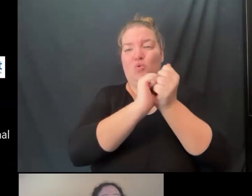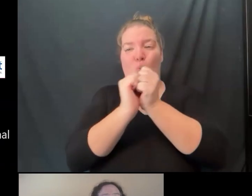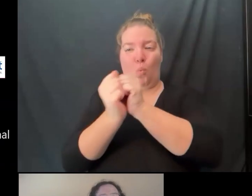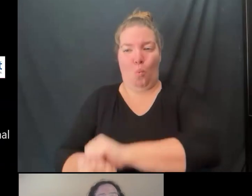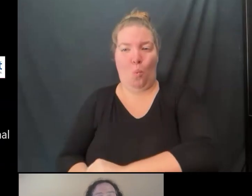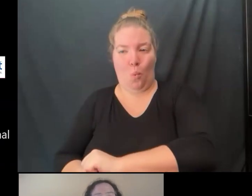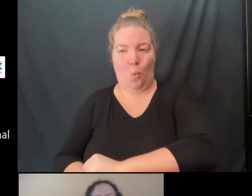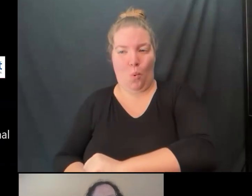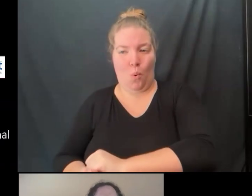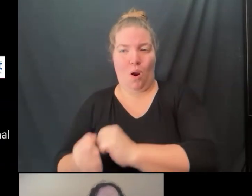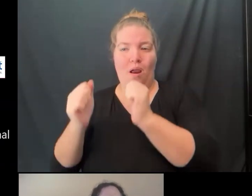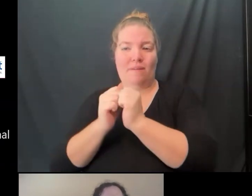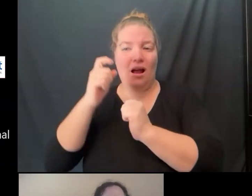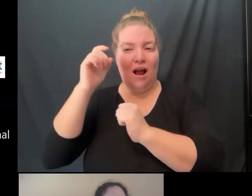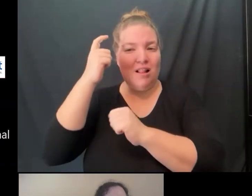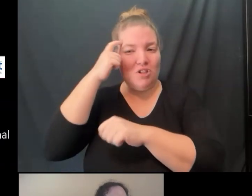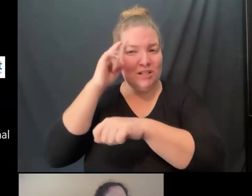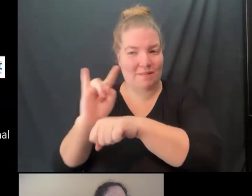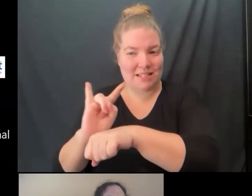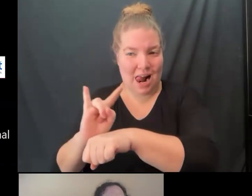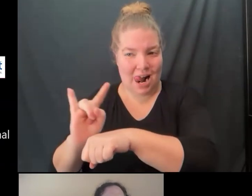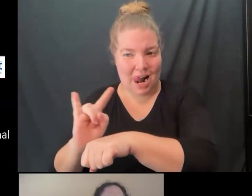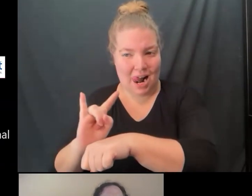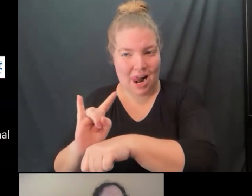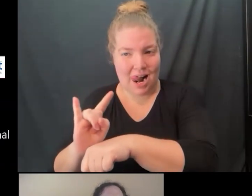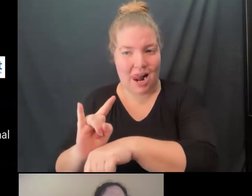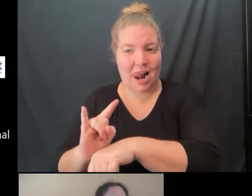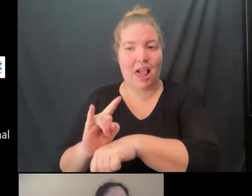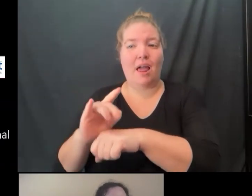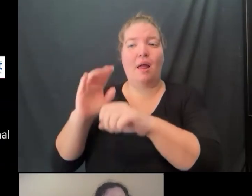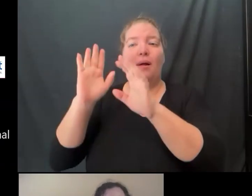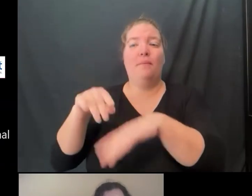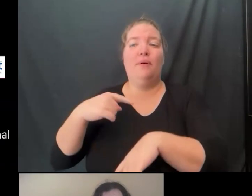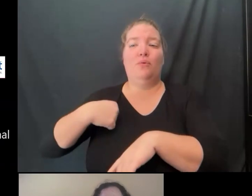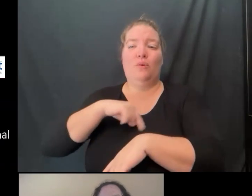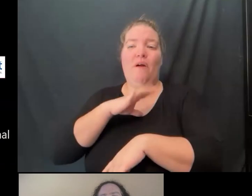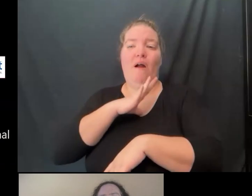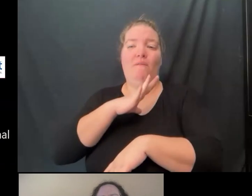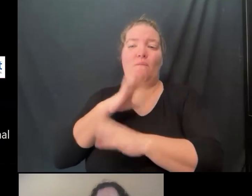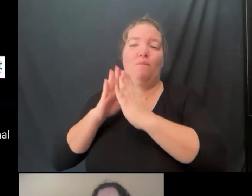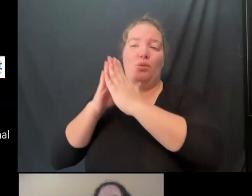our plan is to have a full manually cleaned and pressed